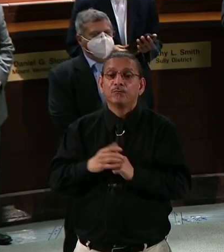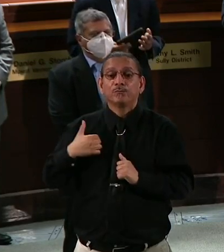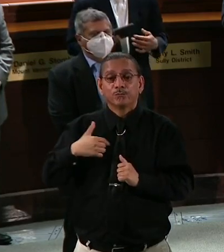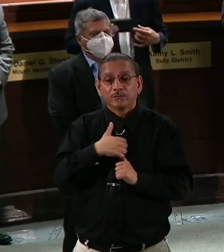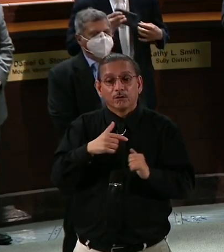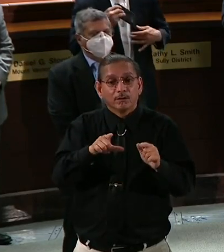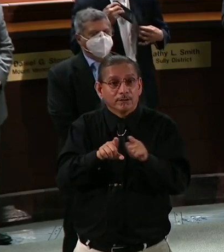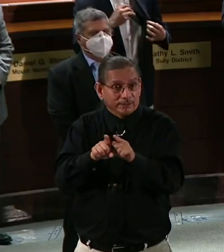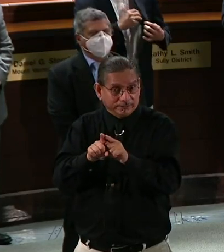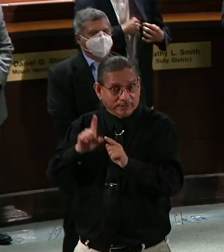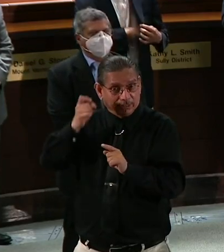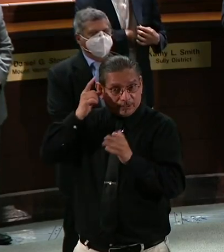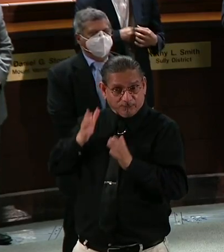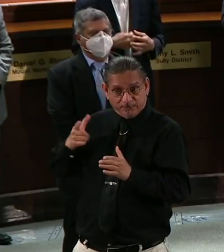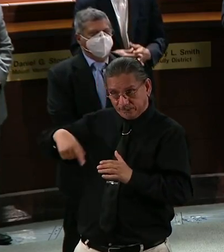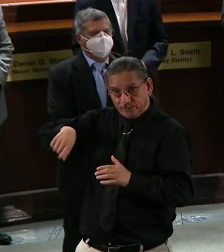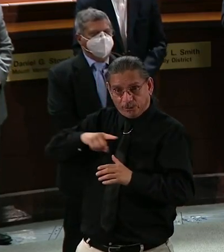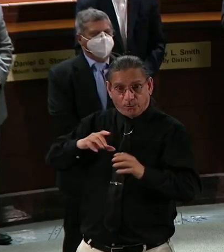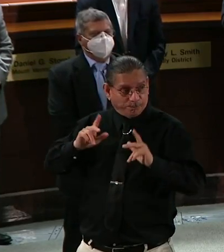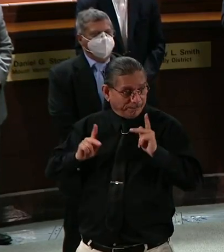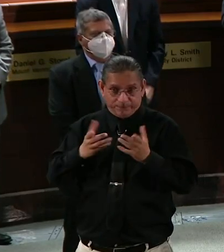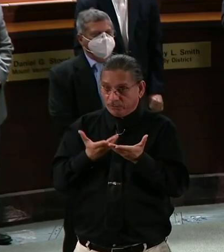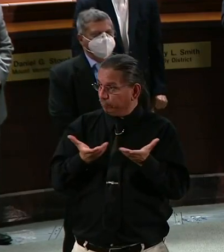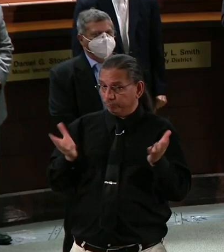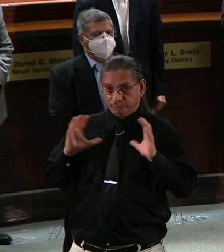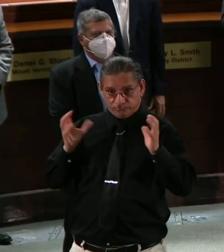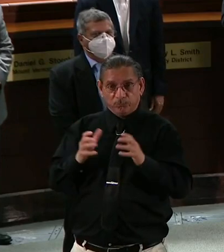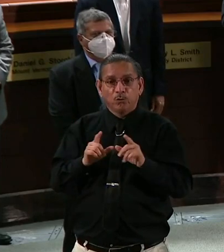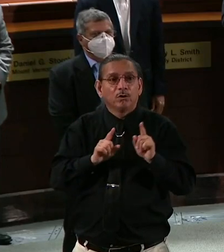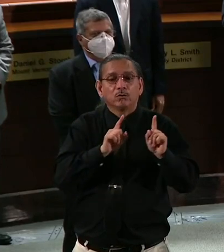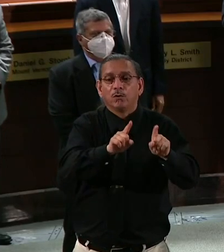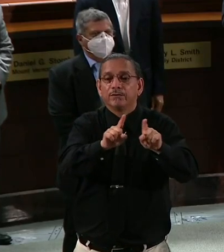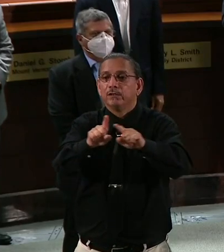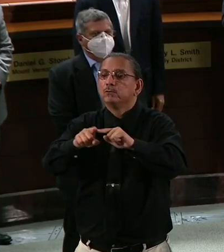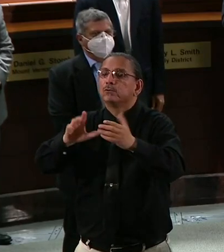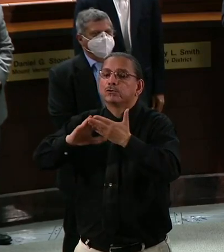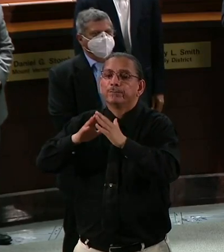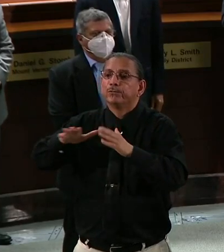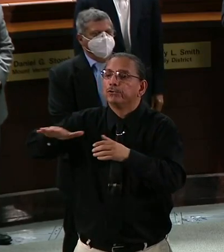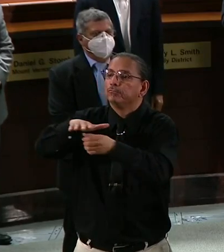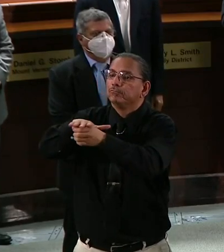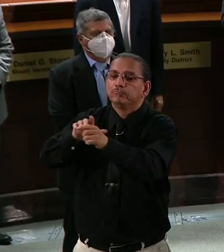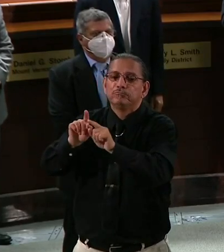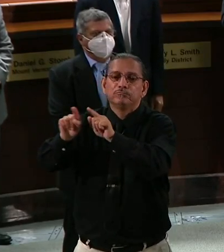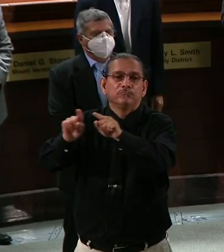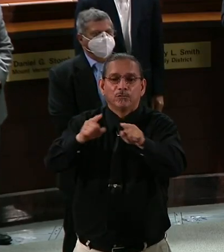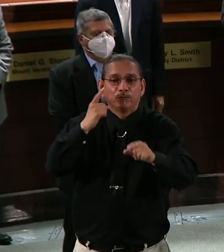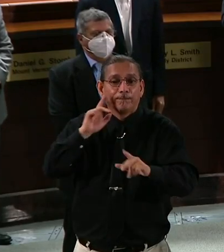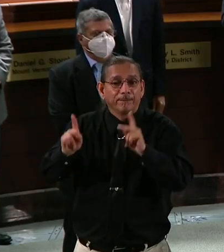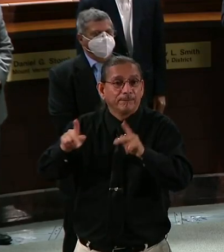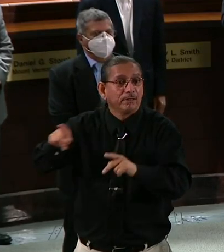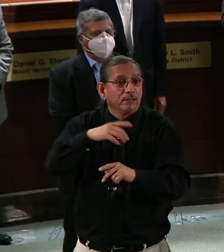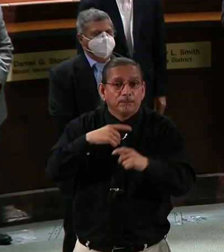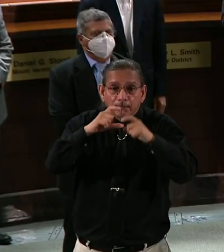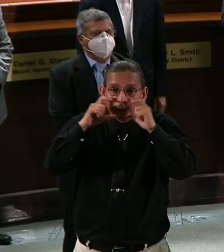MASKS WHAT WE NEED TO DO AS A